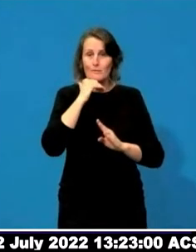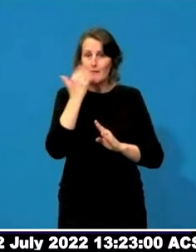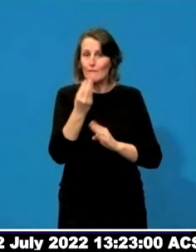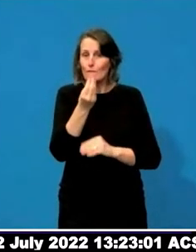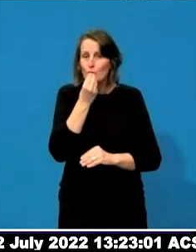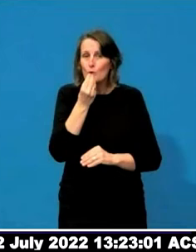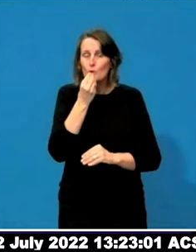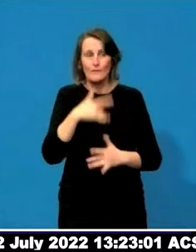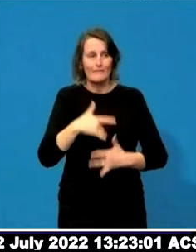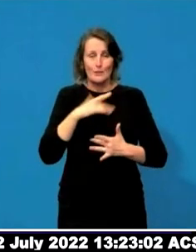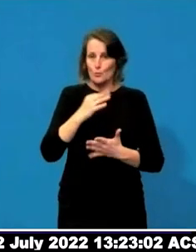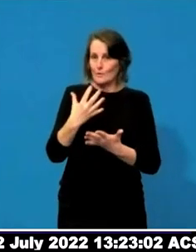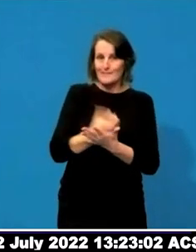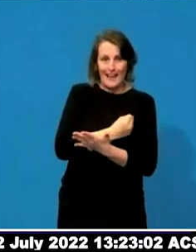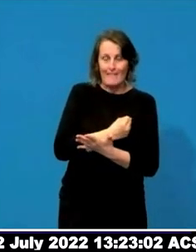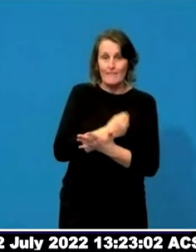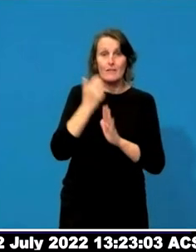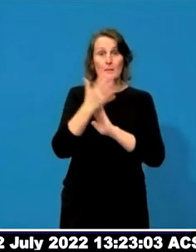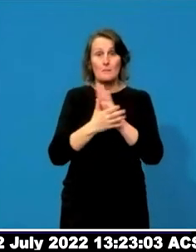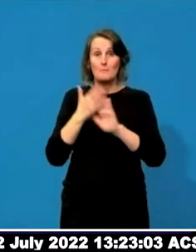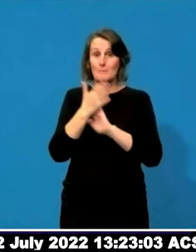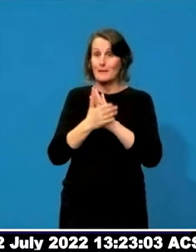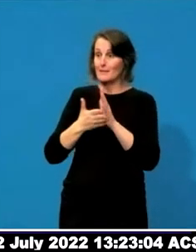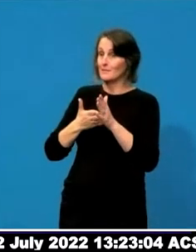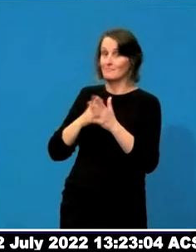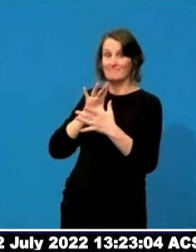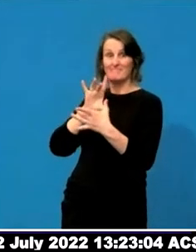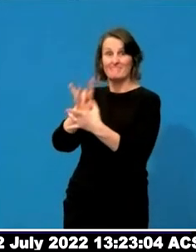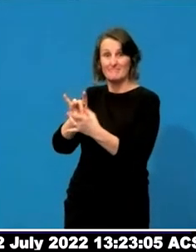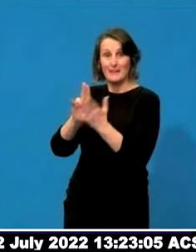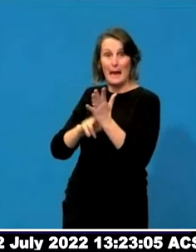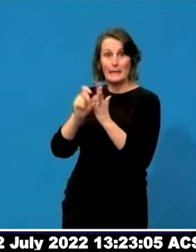engaging with your NDIS plan is just not a priority.